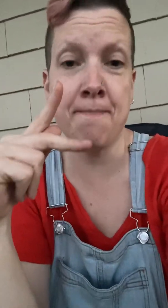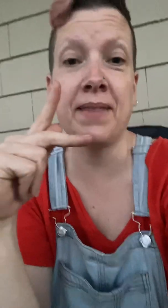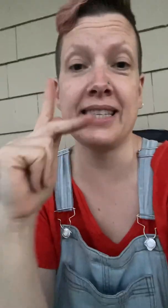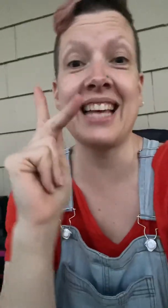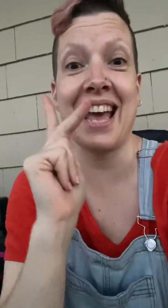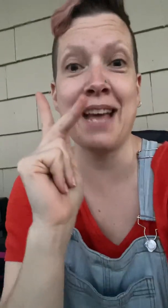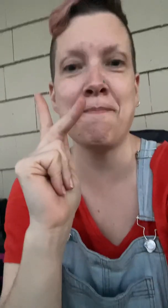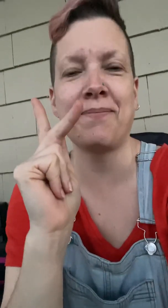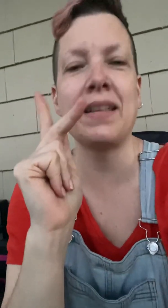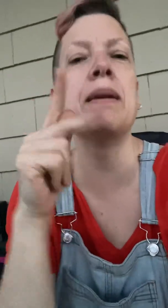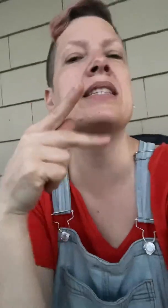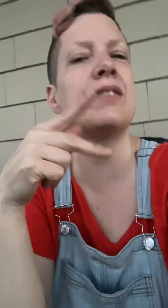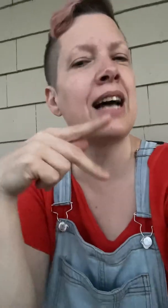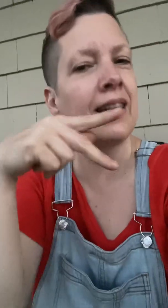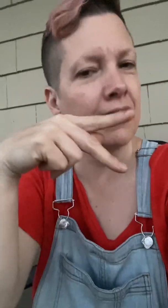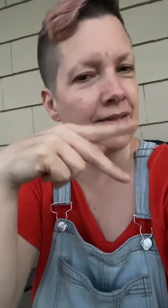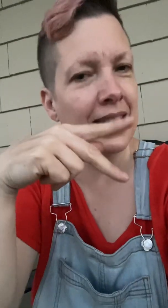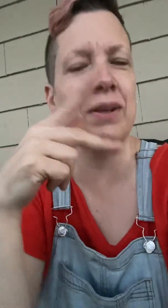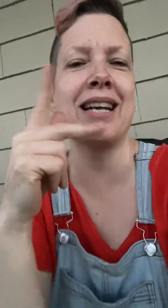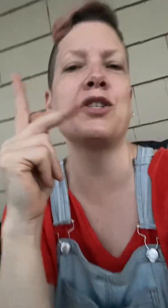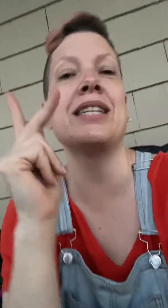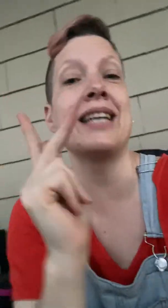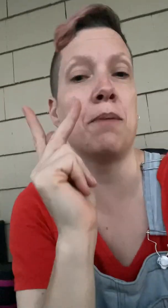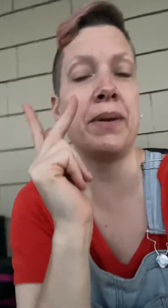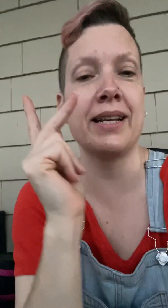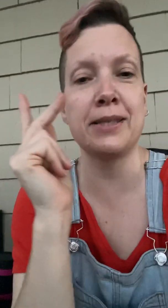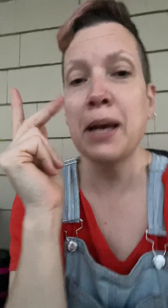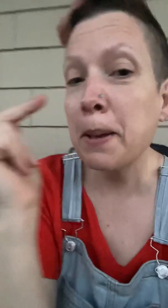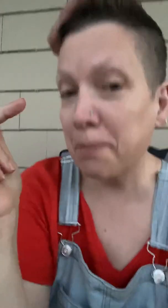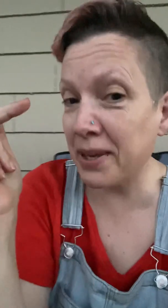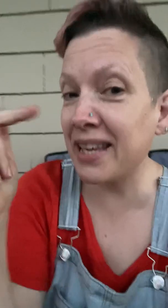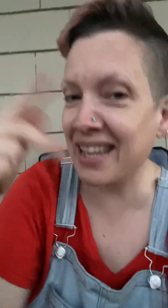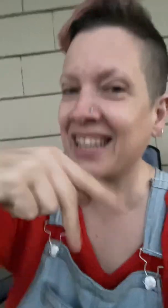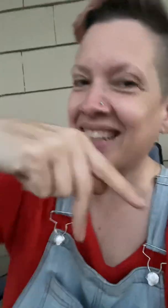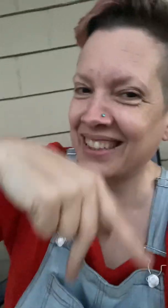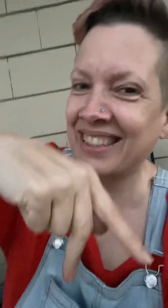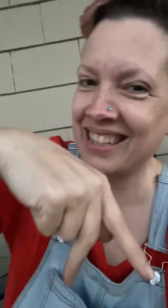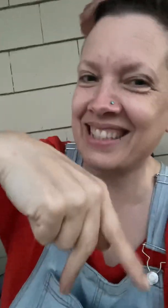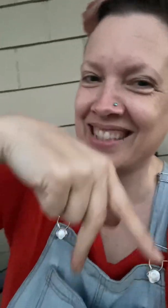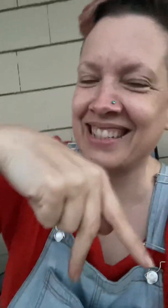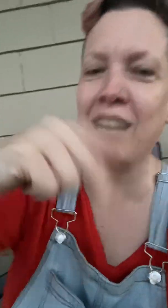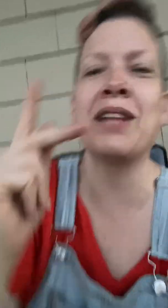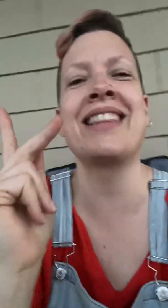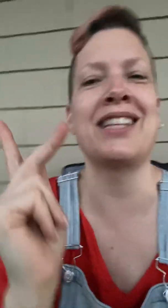K...this is K. And it's not sideways, actually, it's up. Because P is down like that.